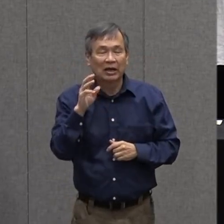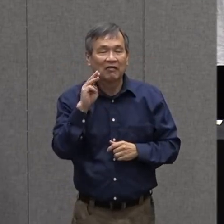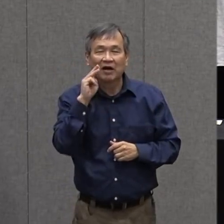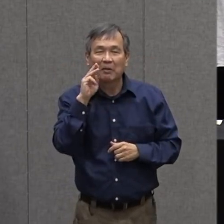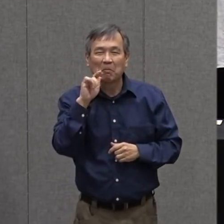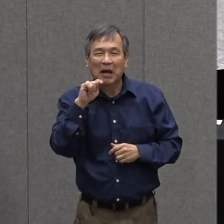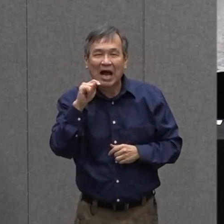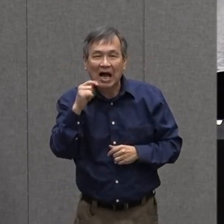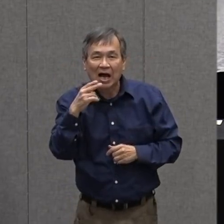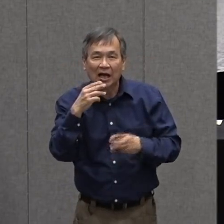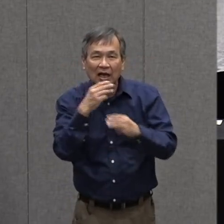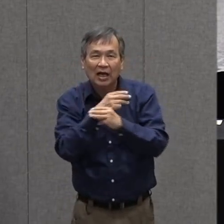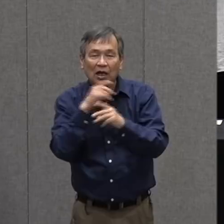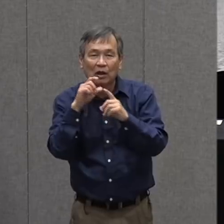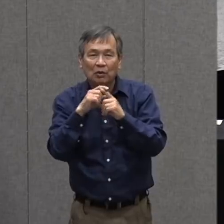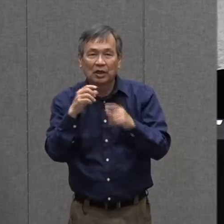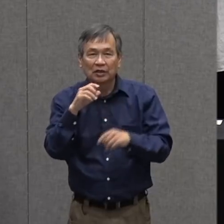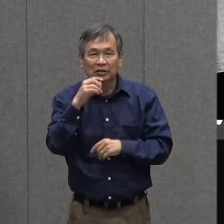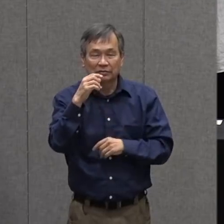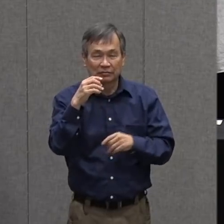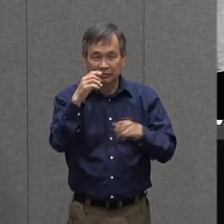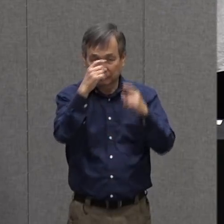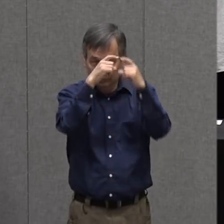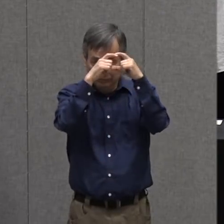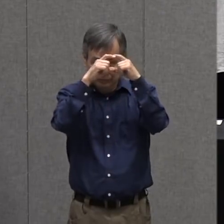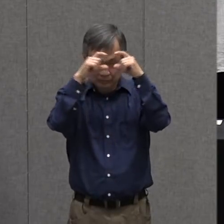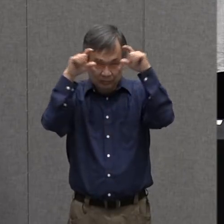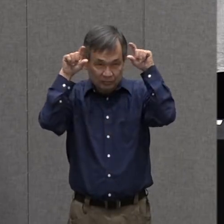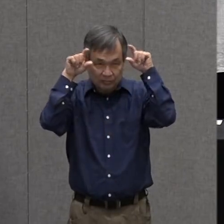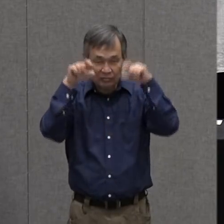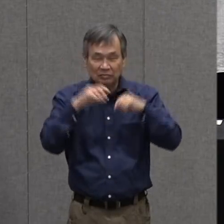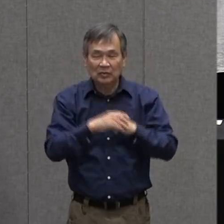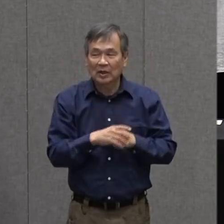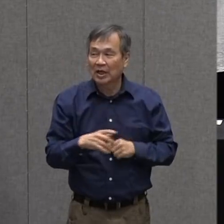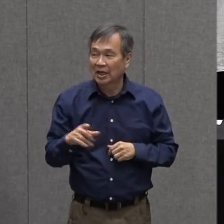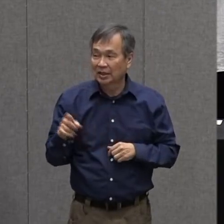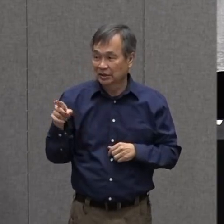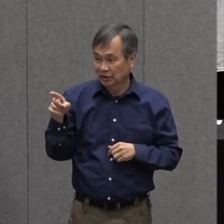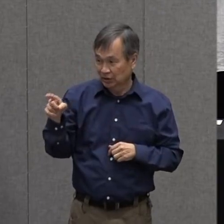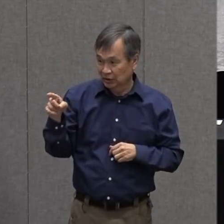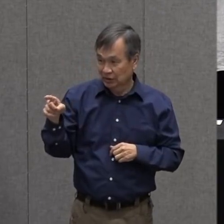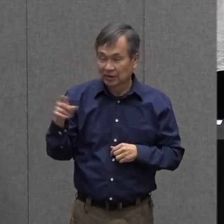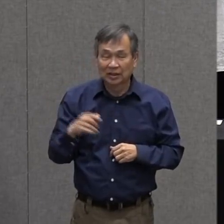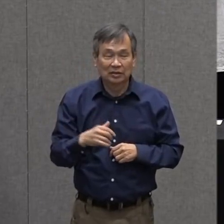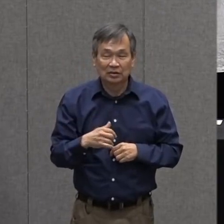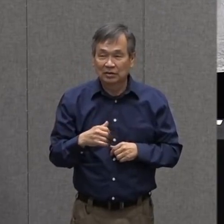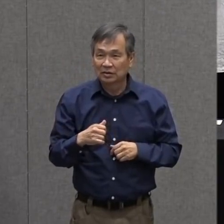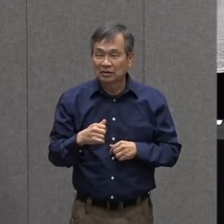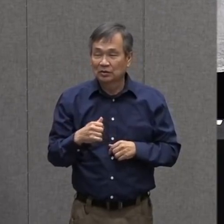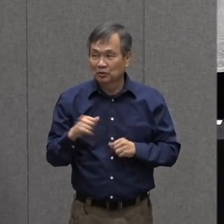that's gonna be on my head. And Miss Gaudet has to try and describe it to me,